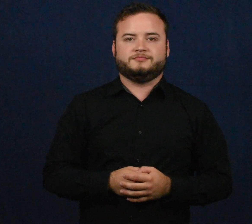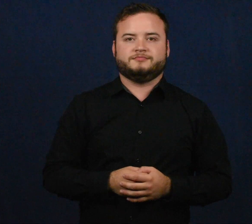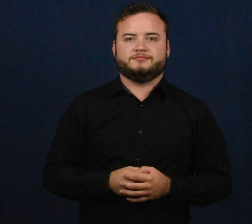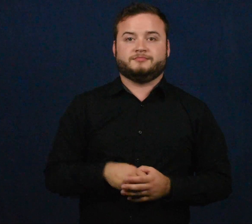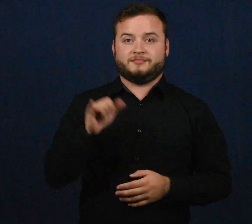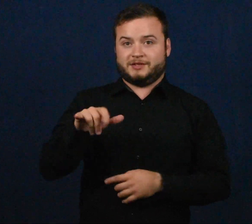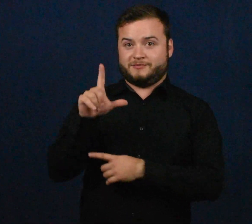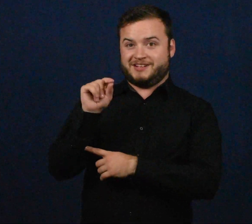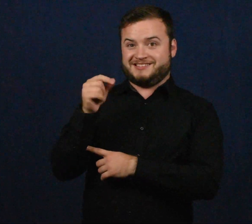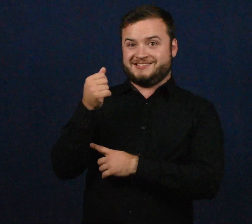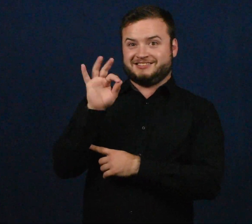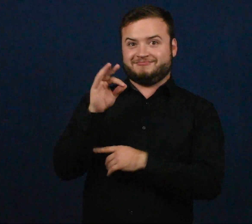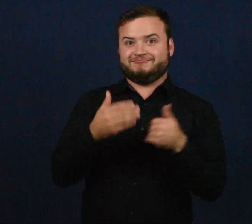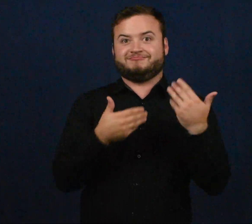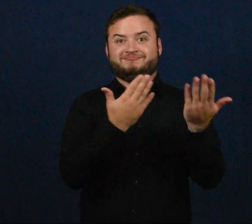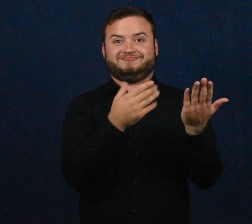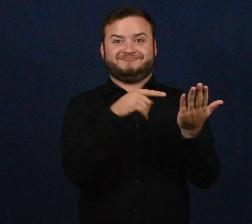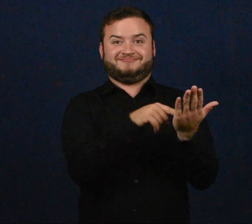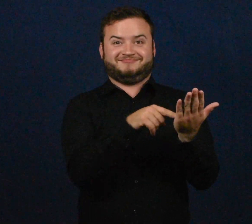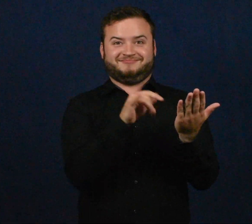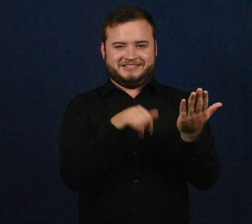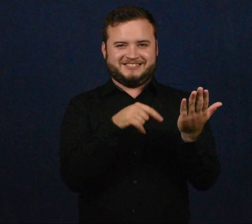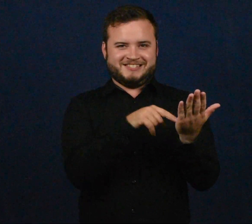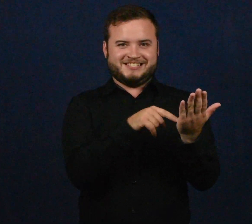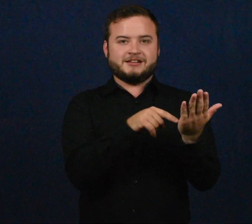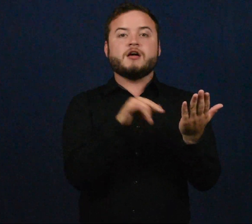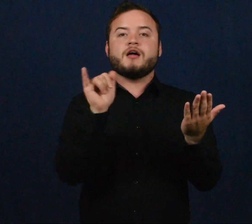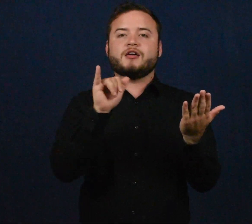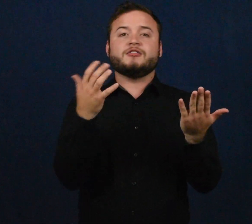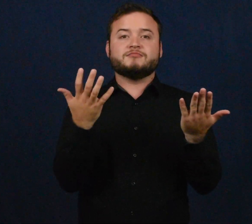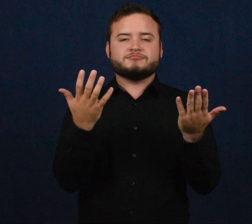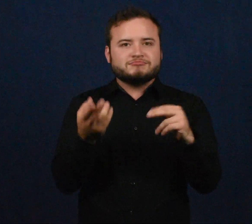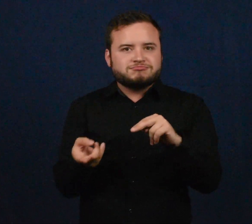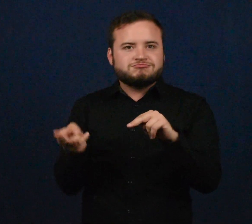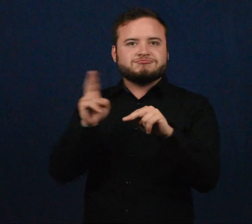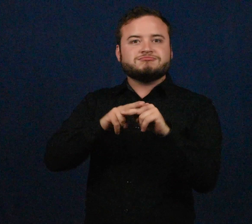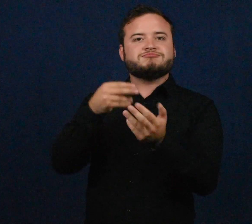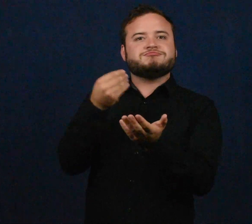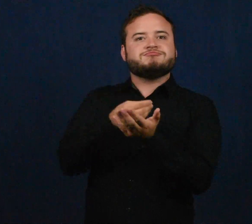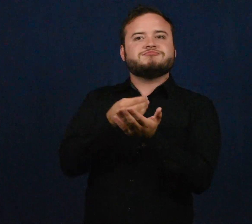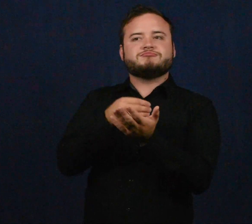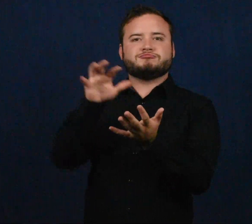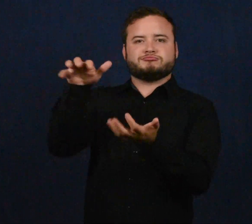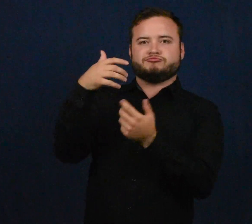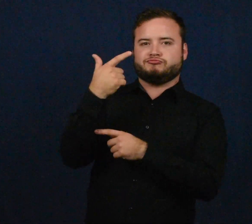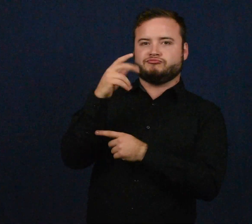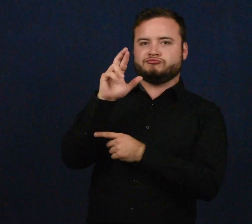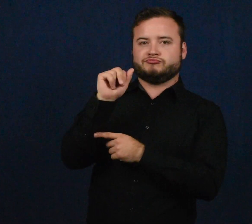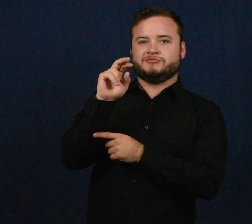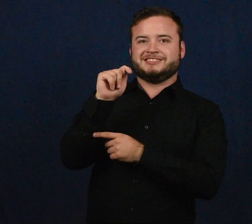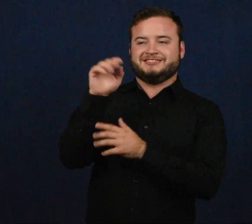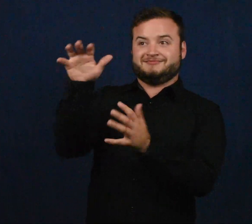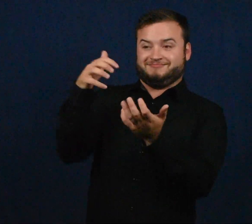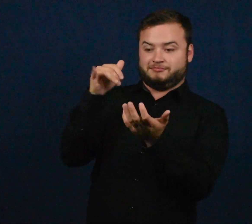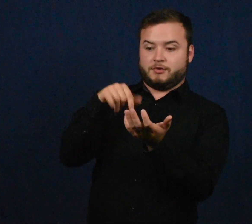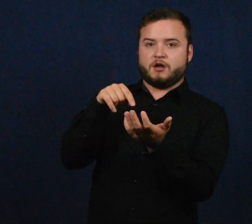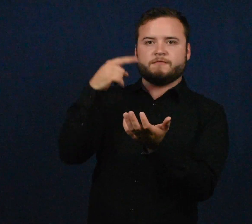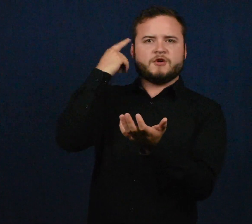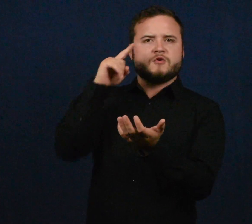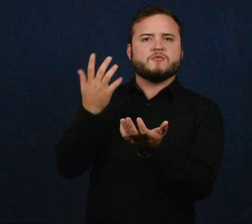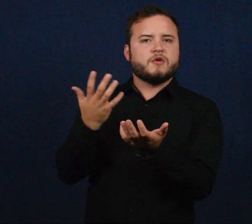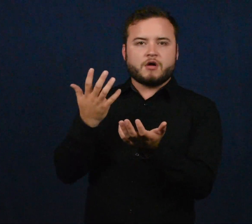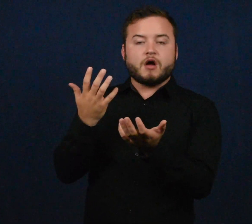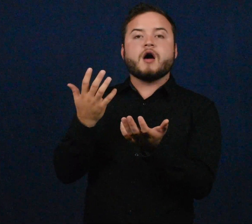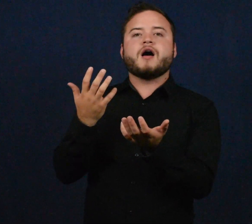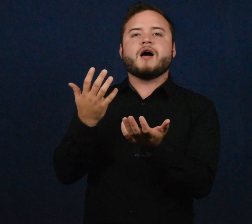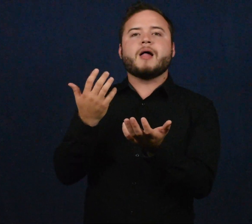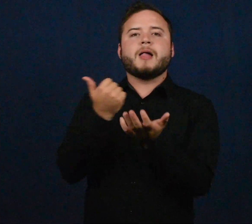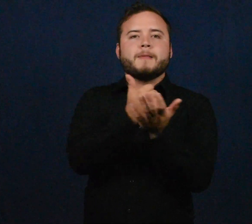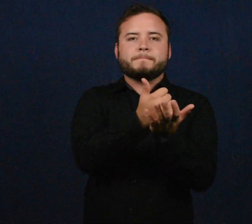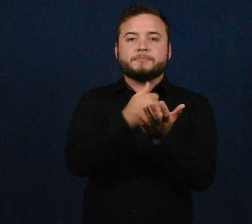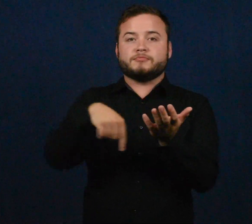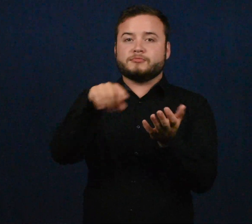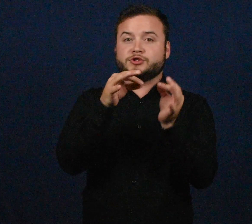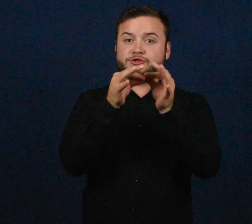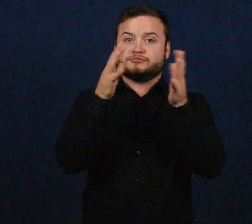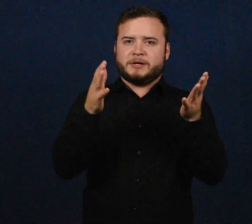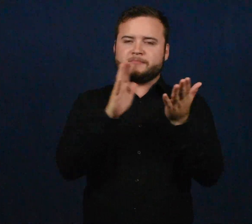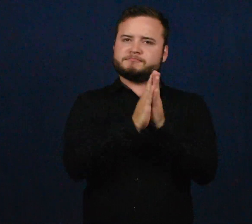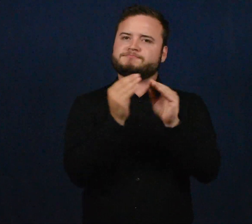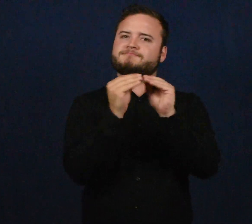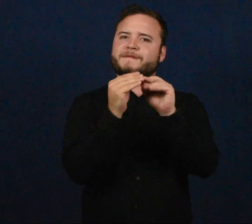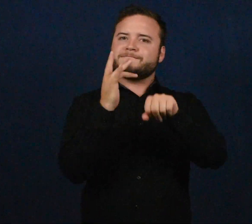The 2019 legislature also increased the grant funding used to make more interpreters available